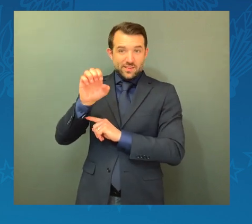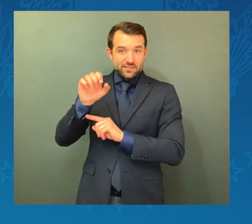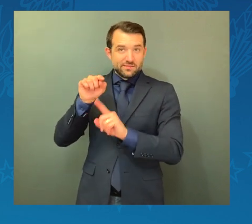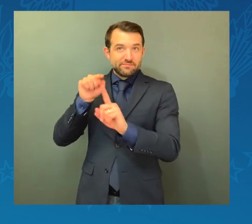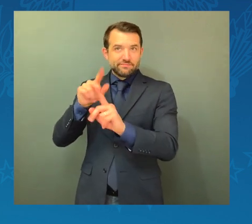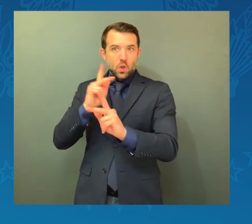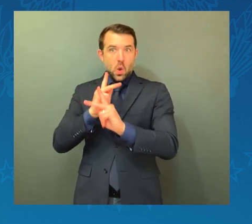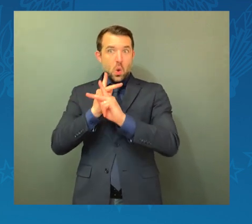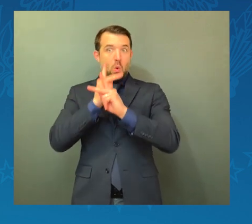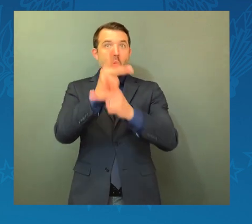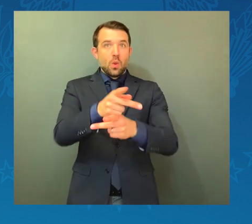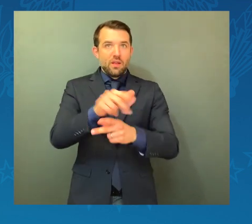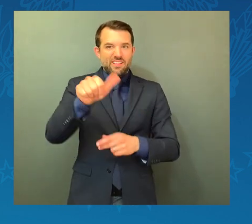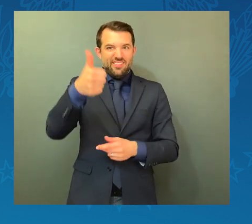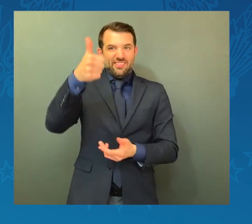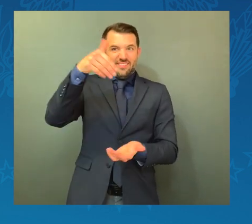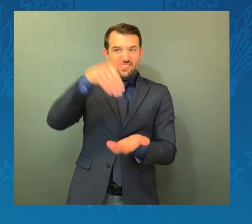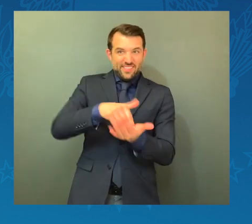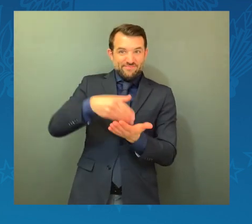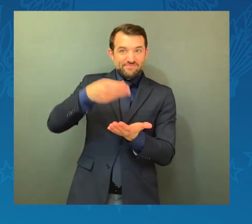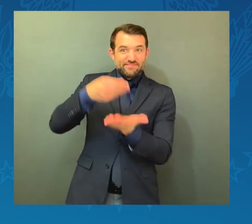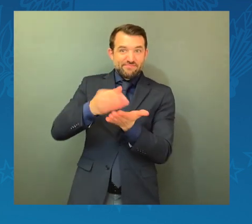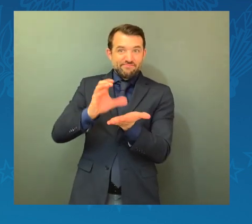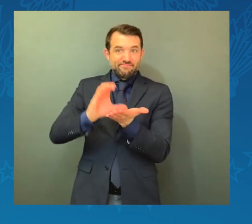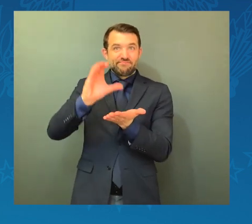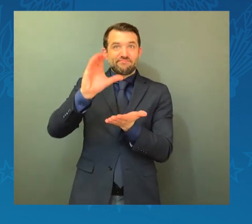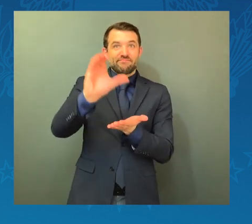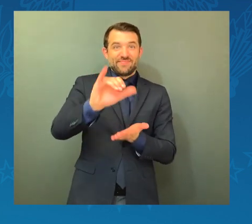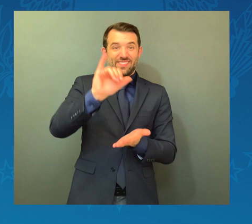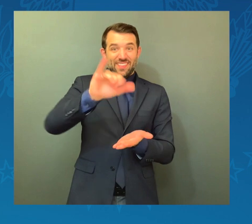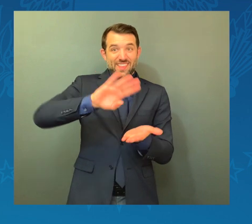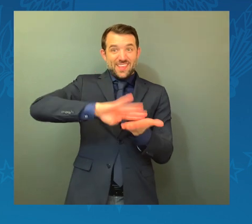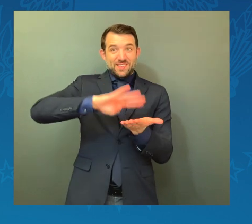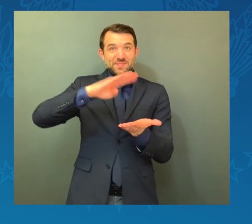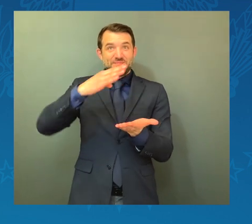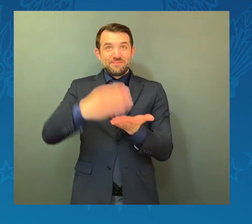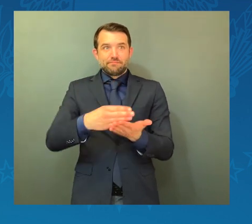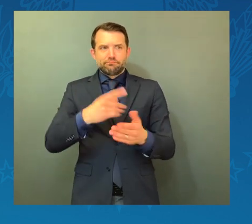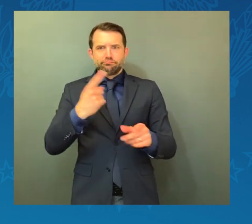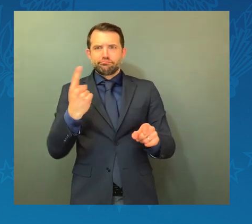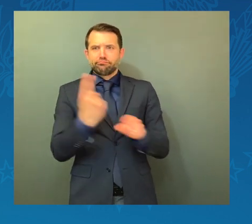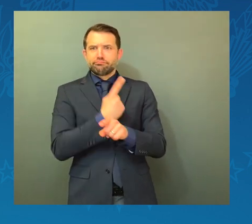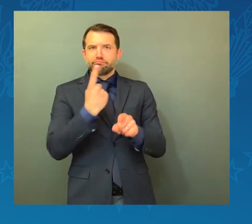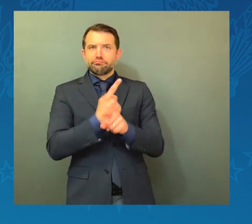an amount too small for most traditional banks to bother lending.